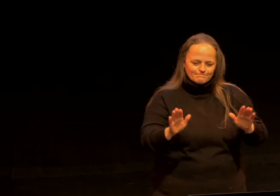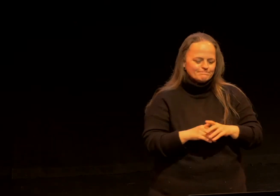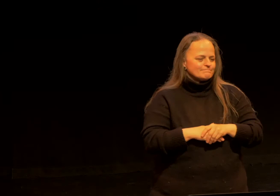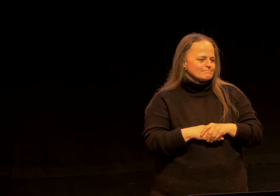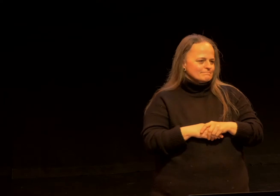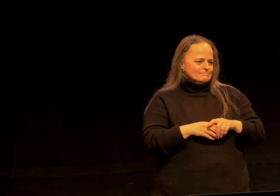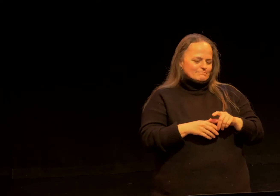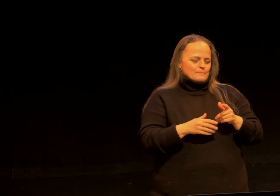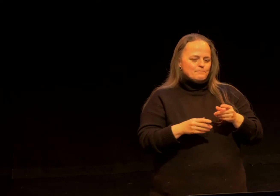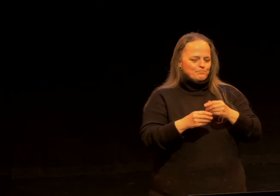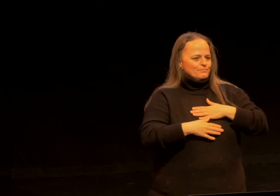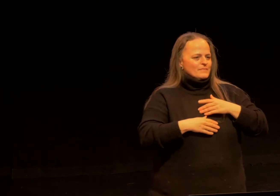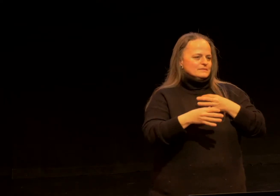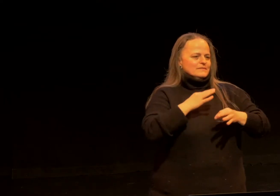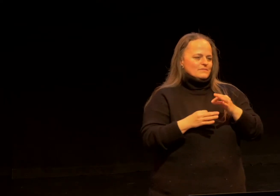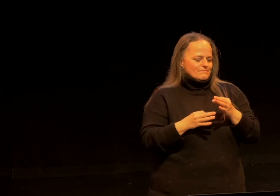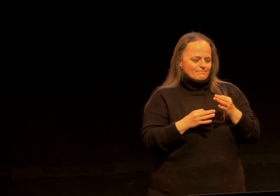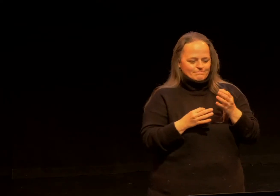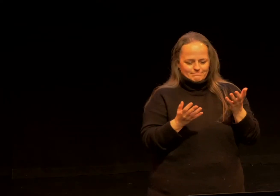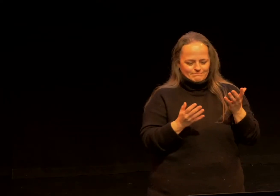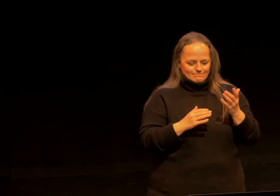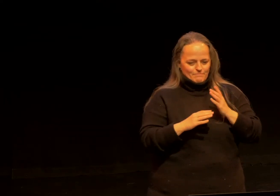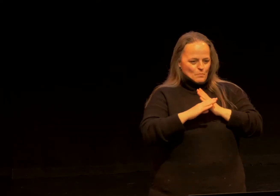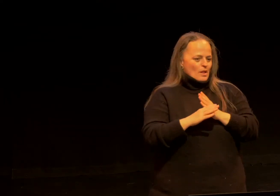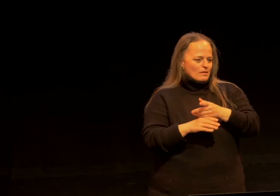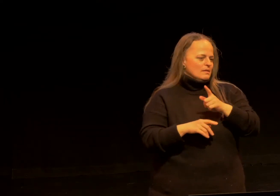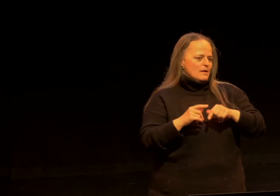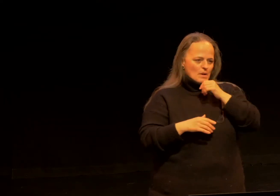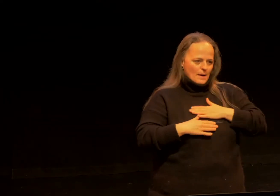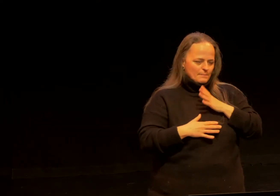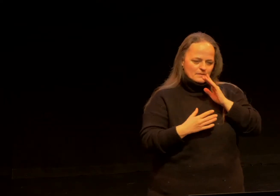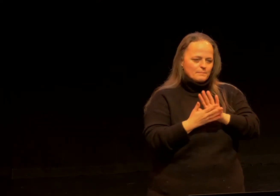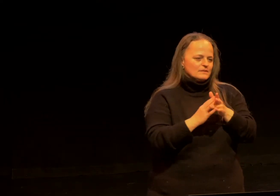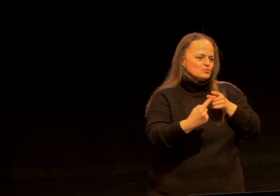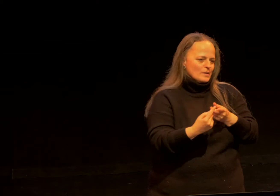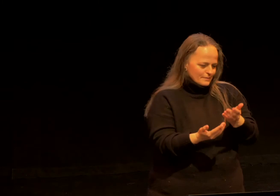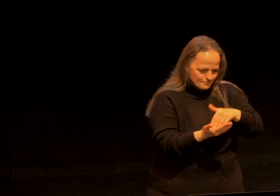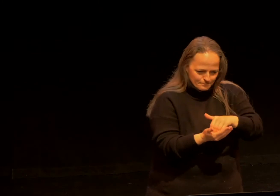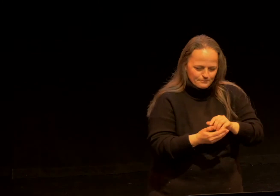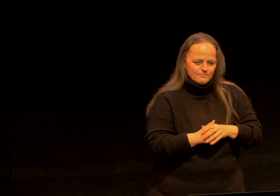And so we feel a lot more empowered. So instead of feeling that there's that barrier and those struggles